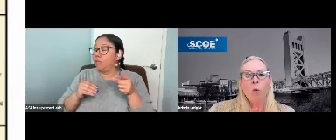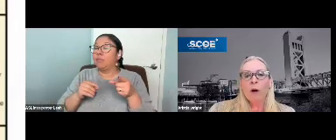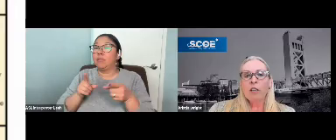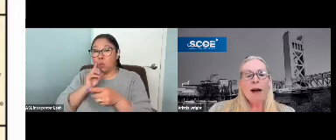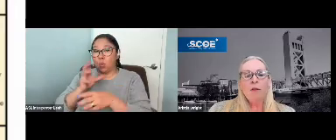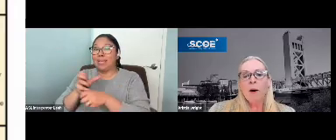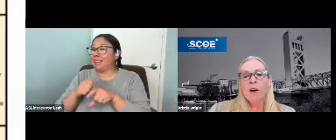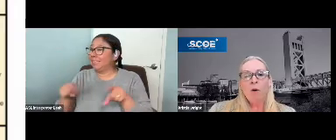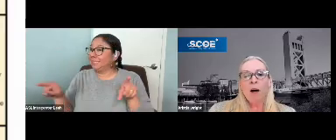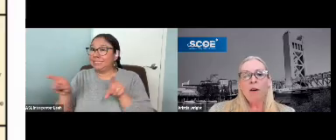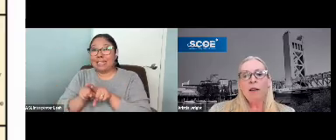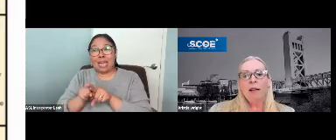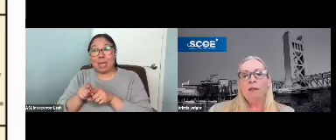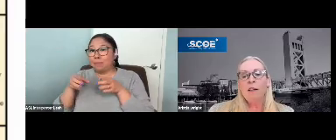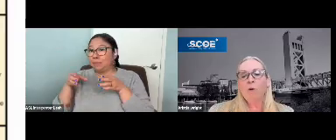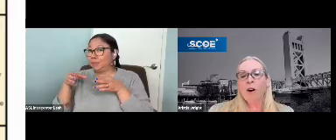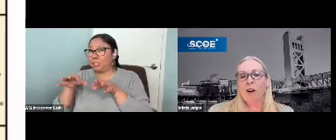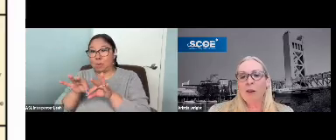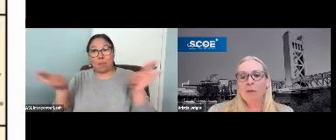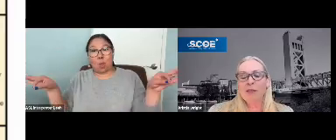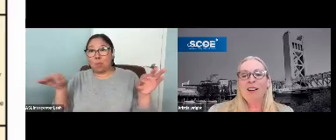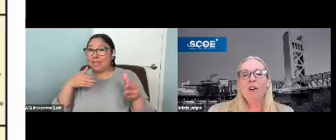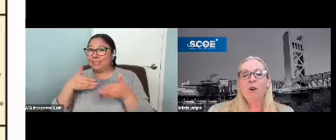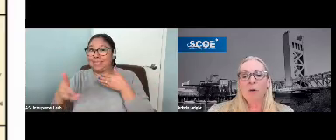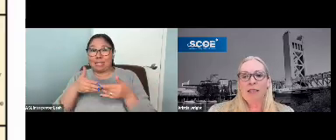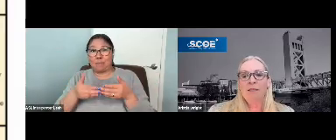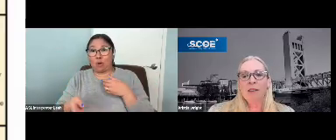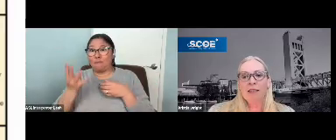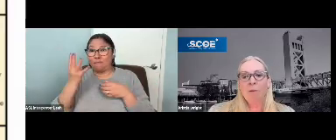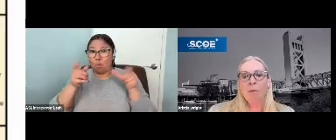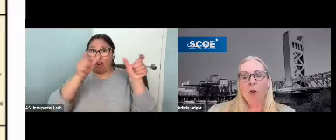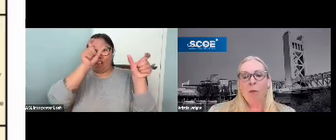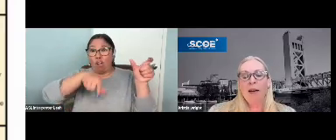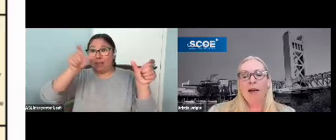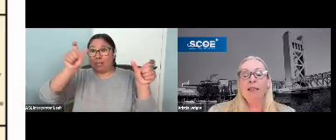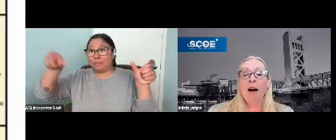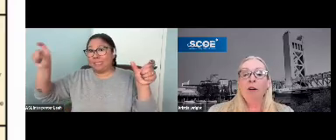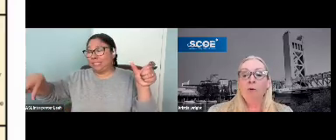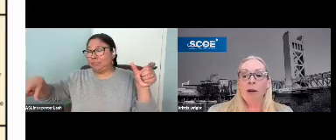no matter which pathway you're on in these four columns, you receive the same diploma. It's how